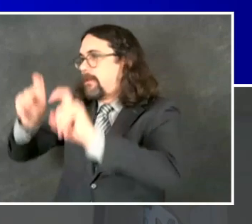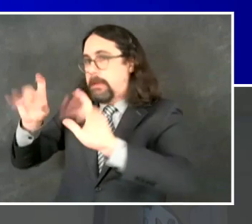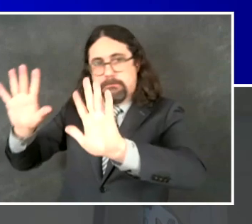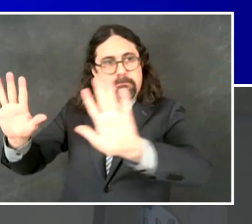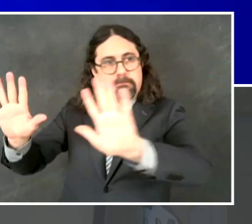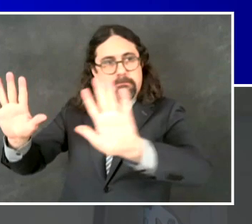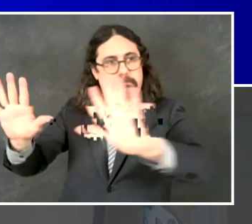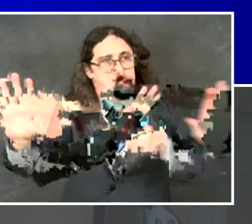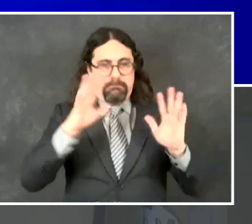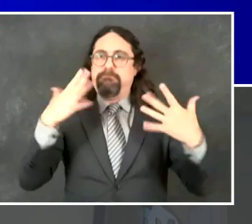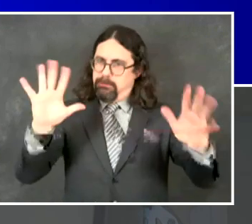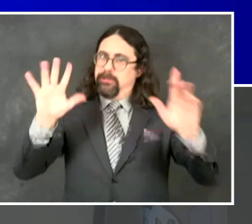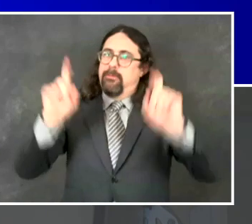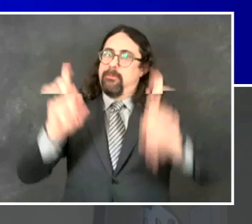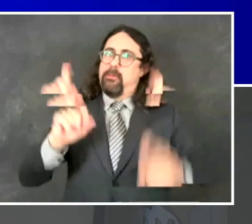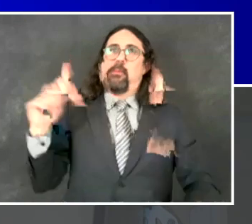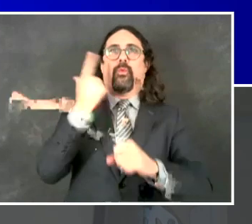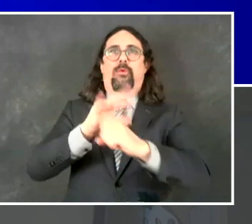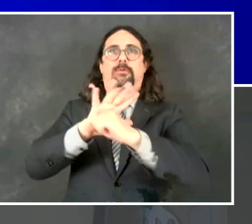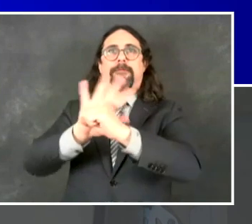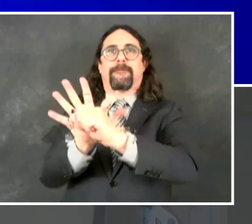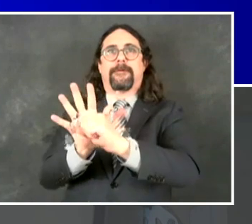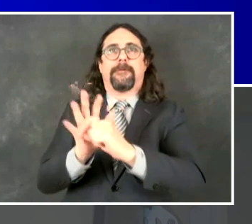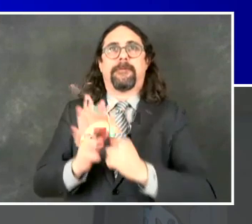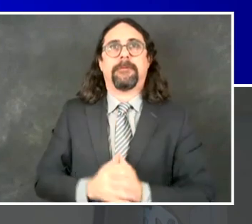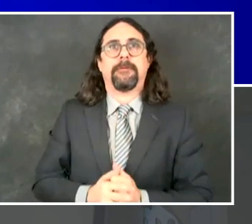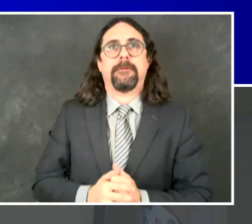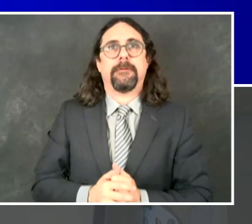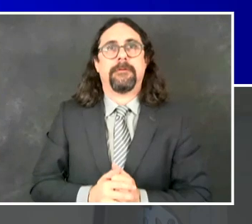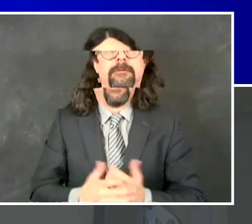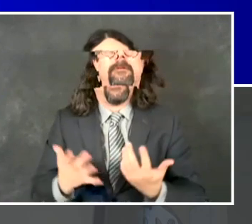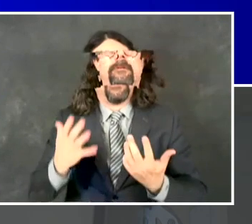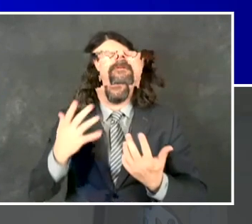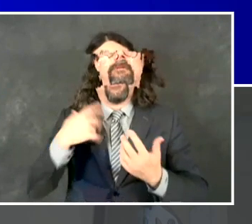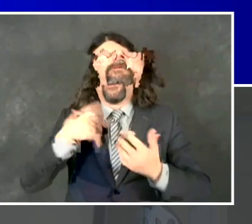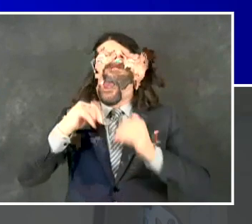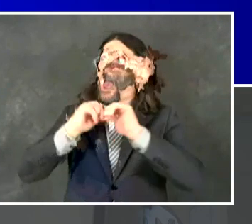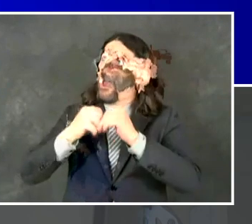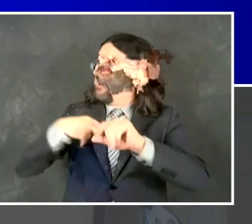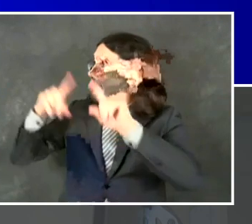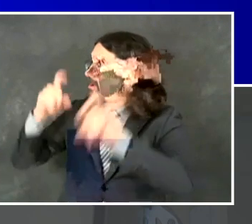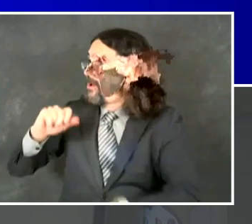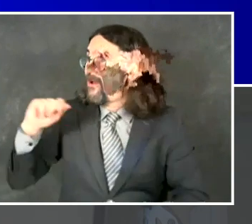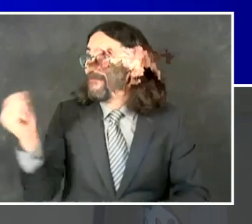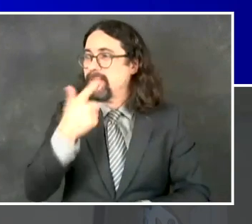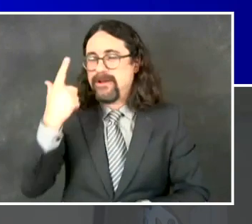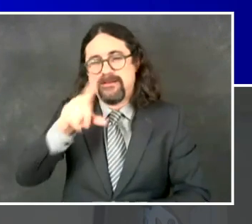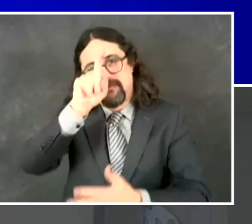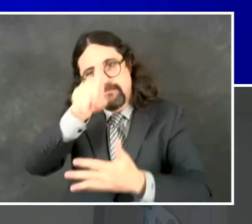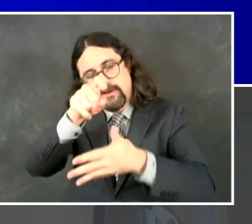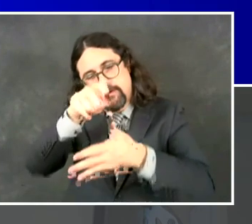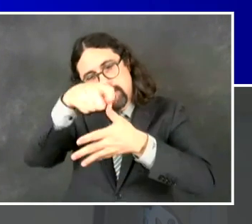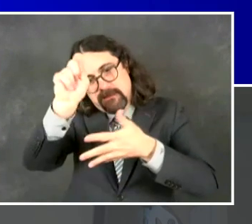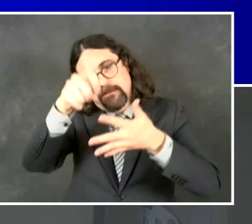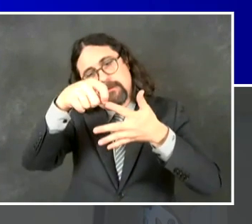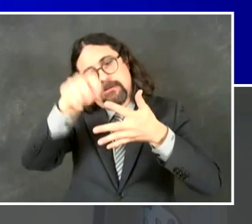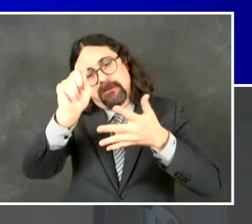HOW EVERY STEP TOWARDS THAT DAY CONNECTS WITH PUSHING BACK THIS DISEASE. I'M NOT SAYING